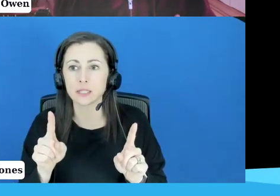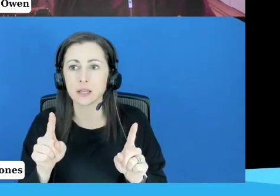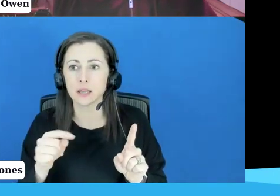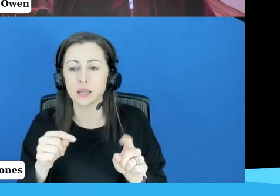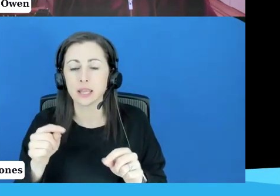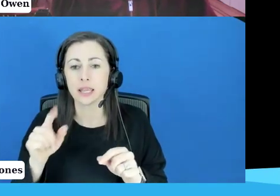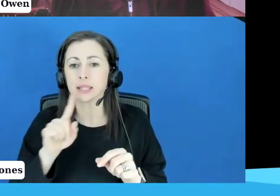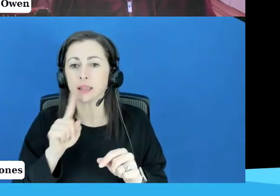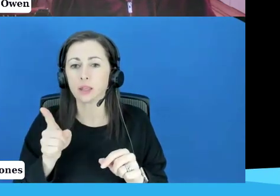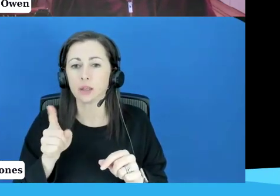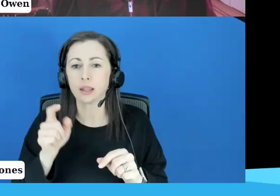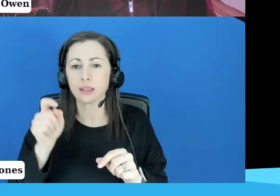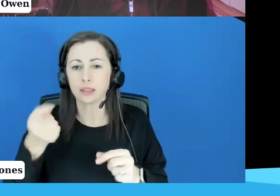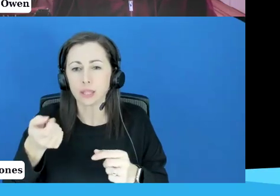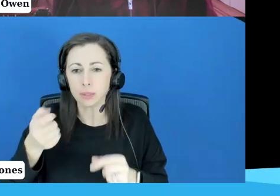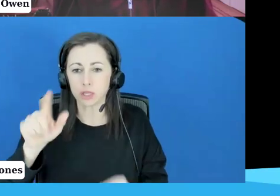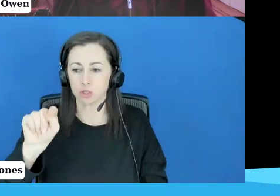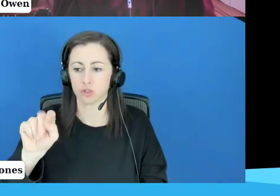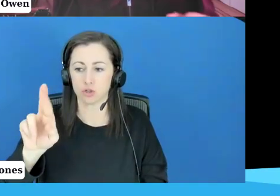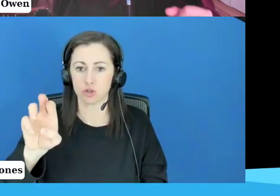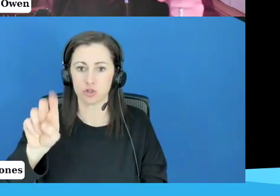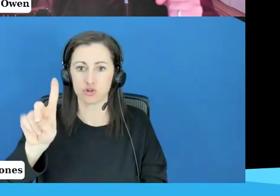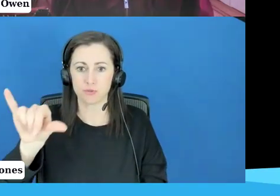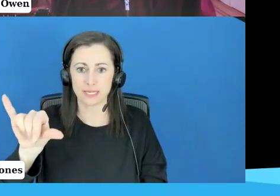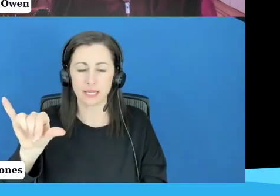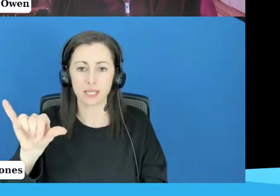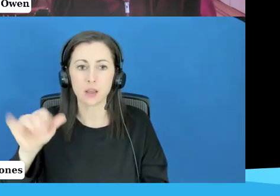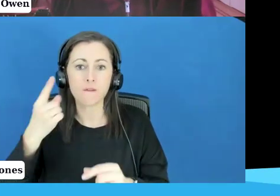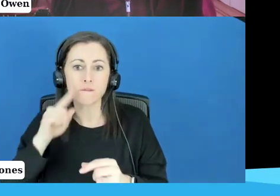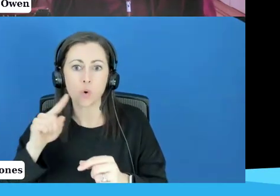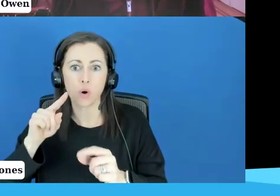to be a little bit of a helicopter parent right now, to really watch over your kids.